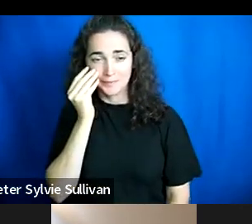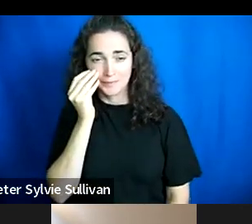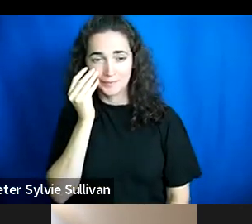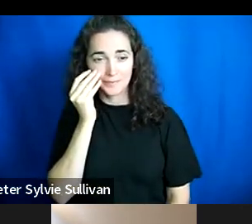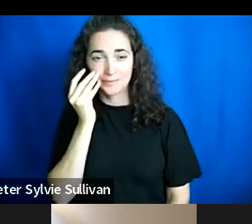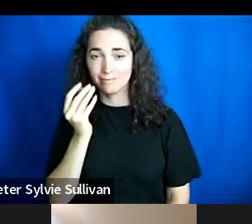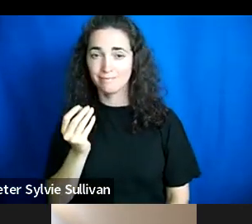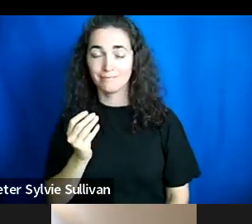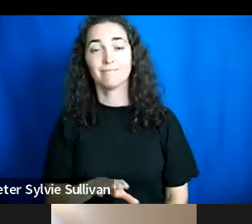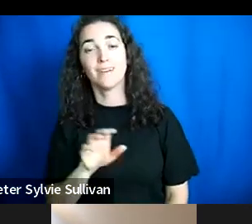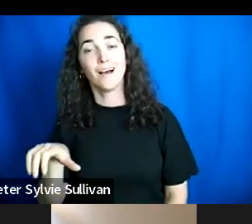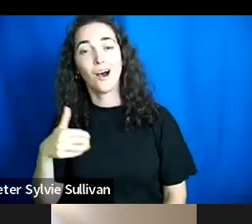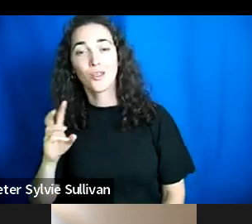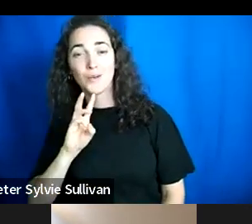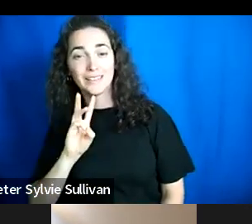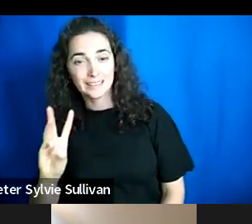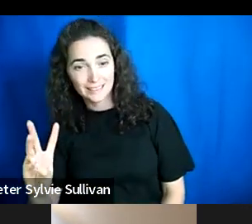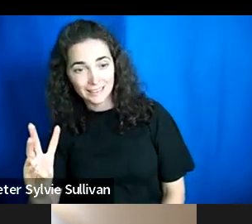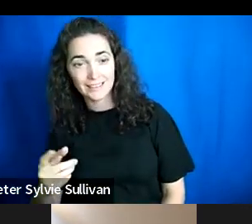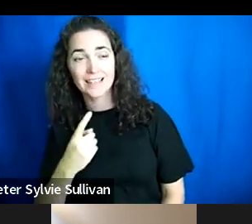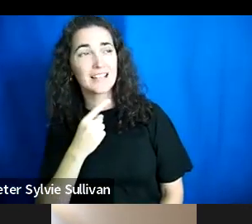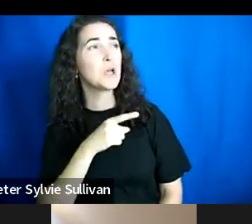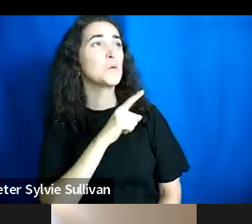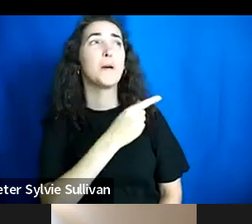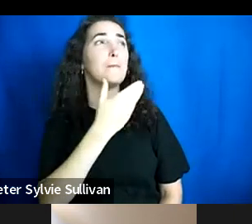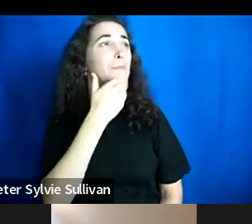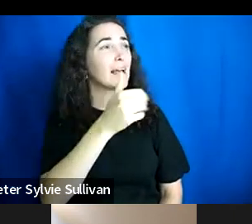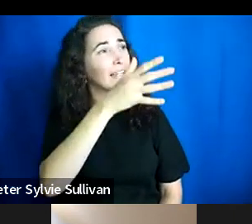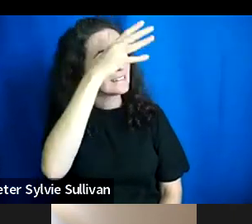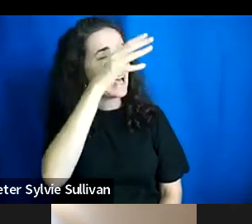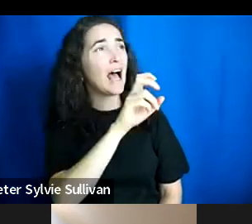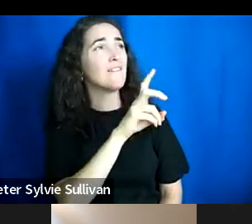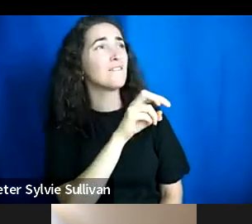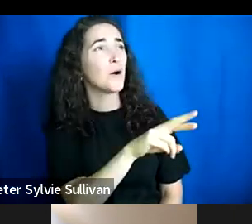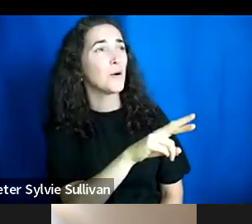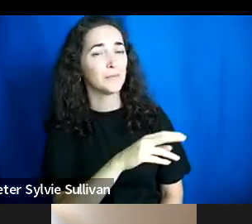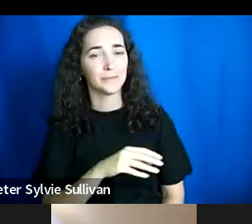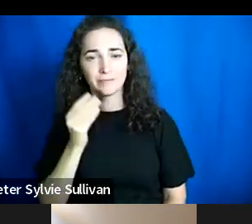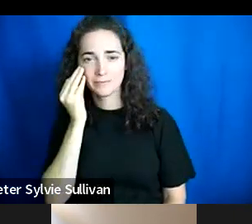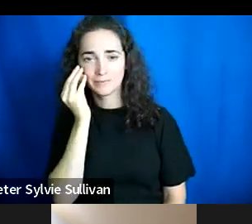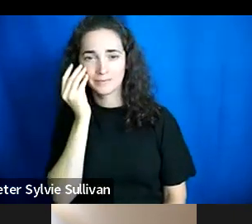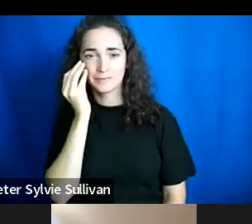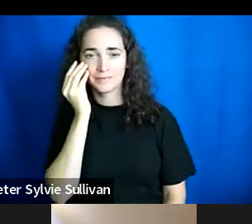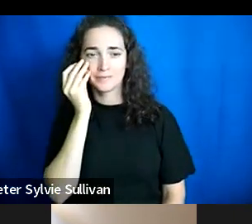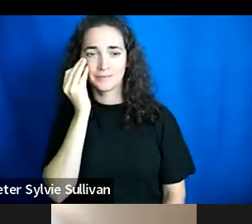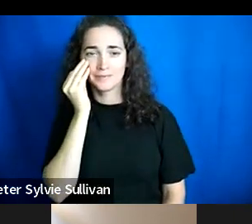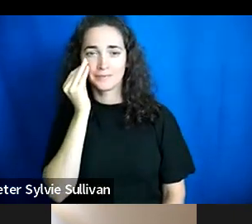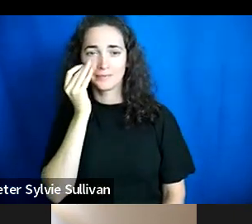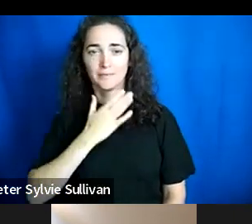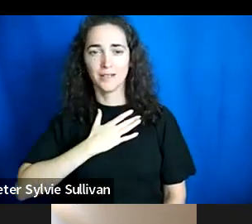The 6 year old. This is you're the best dad ever